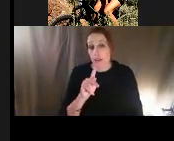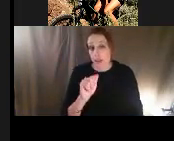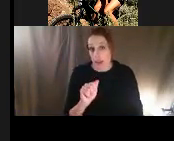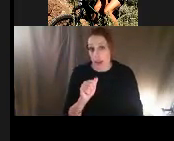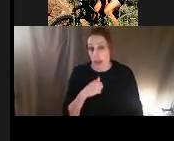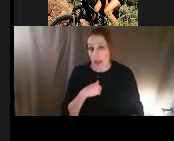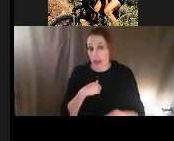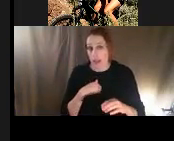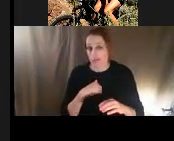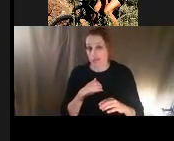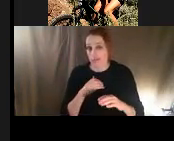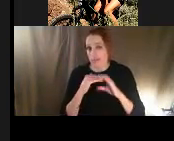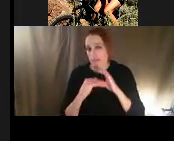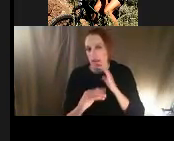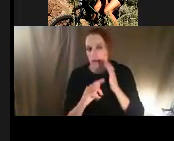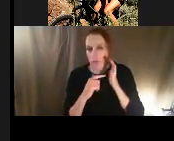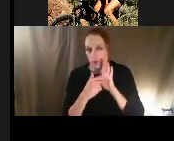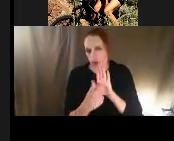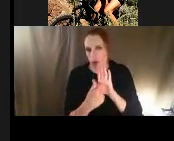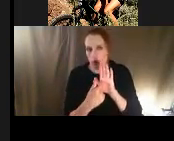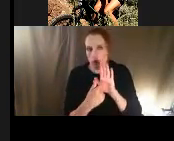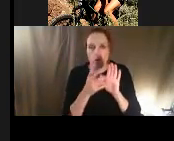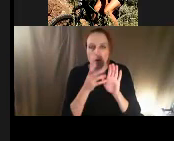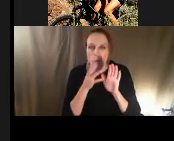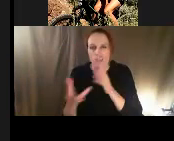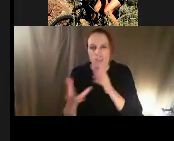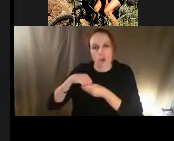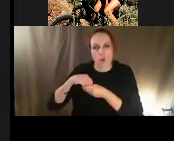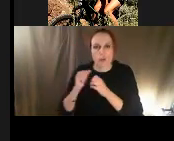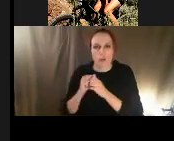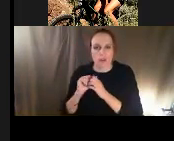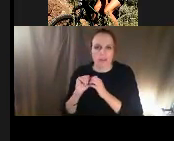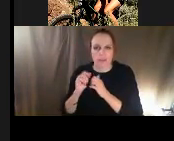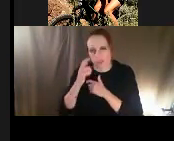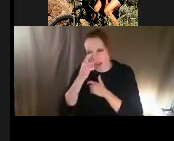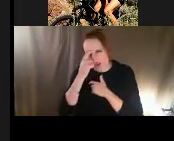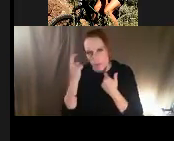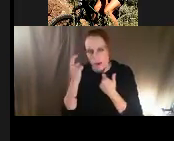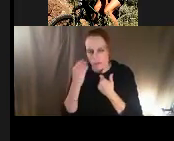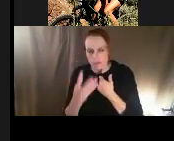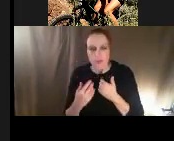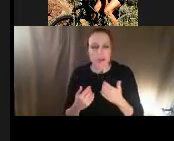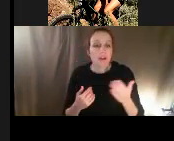of that. We'll briefly talk a little bit about some cultural competence and then a little bit of that